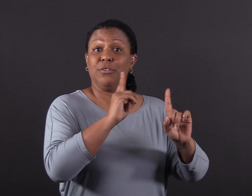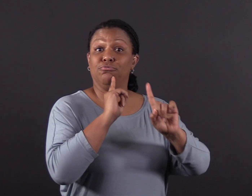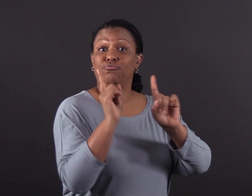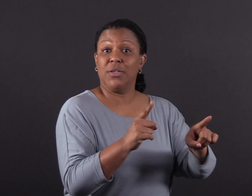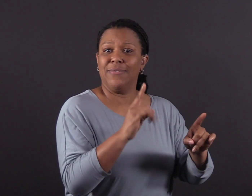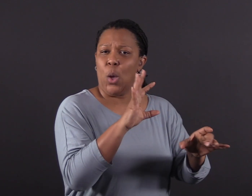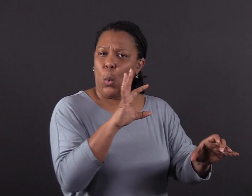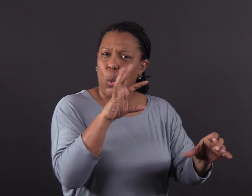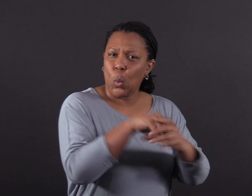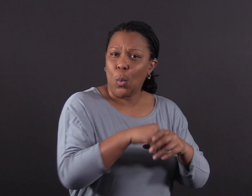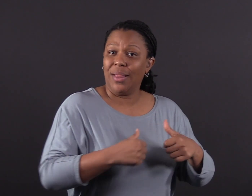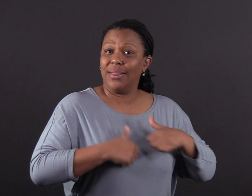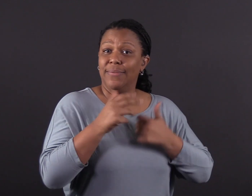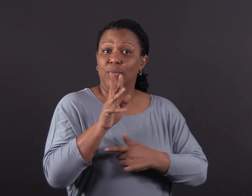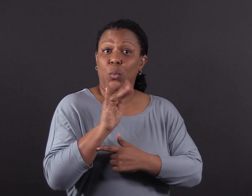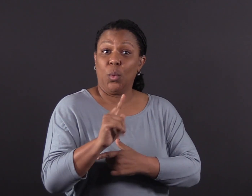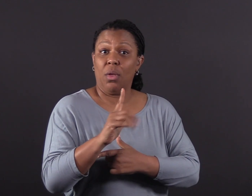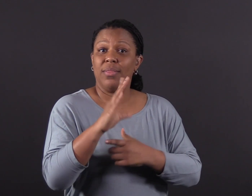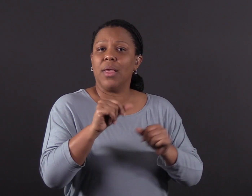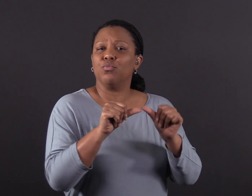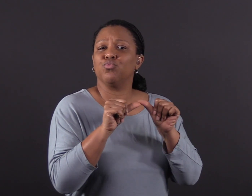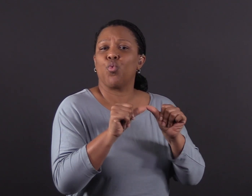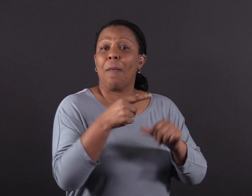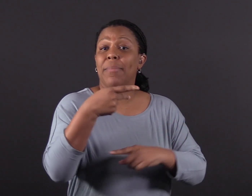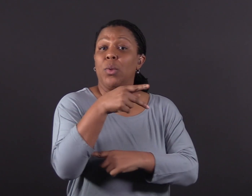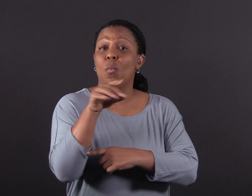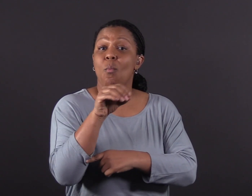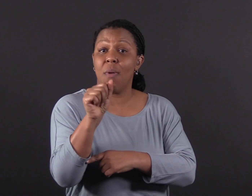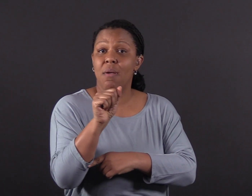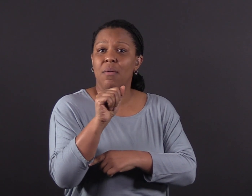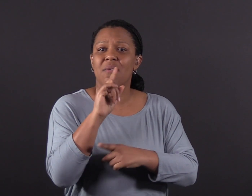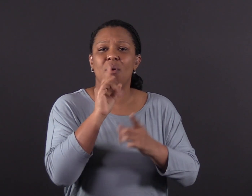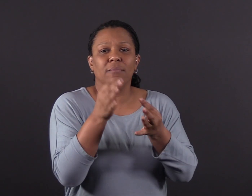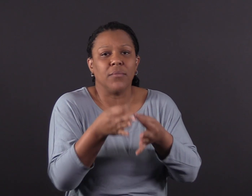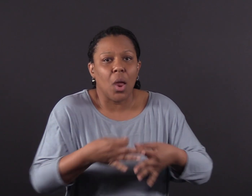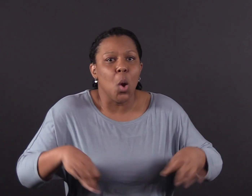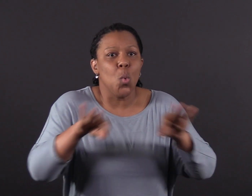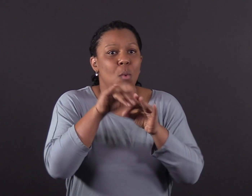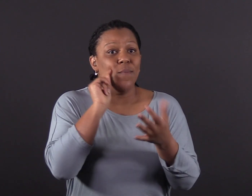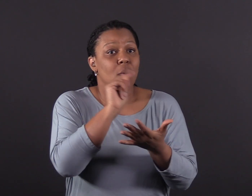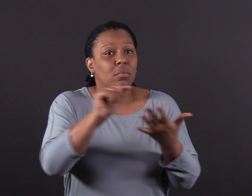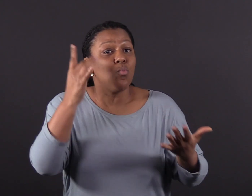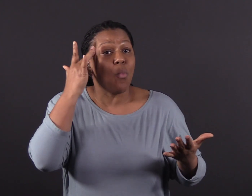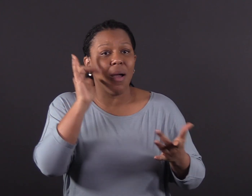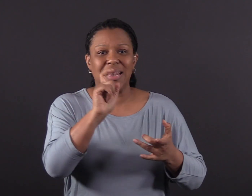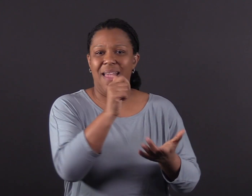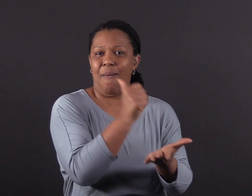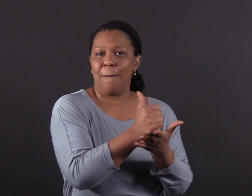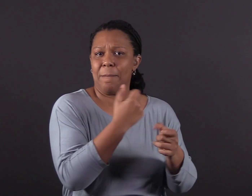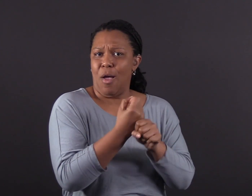Advance directives including the living will and durable power of attorney are vital because